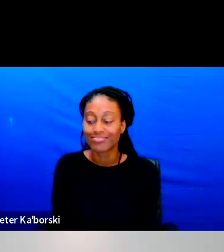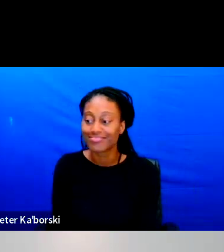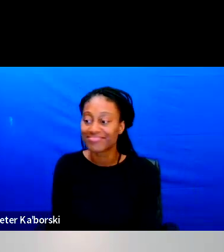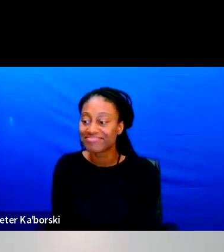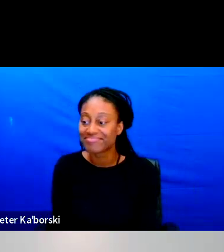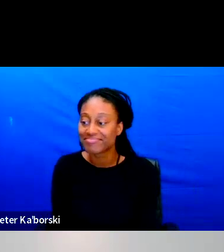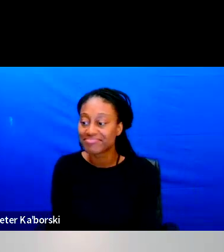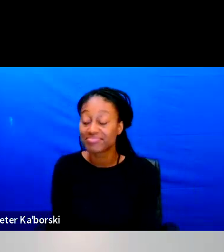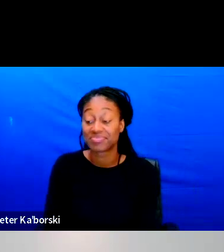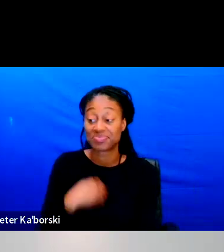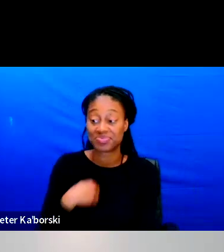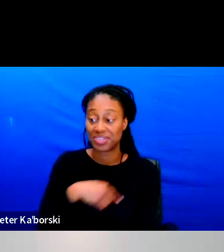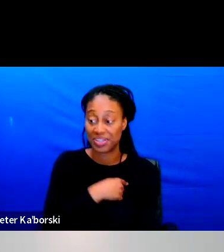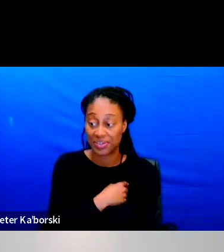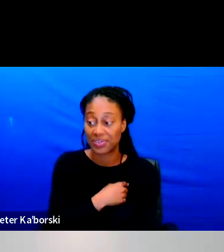Phillip Corona: we do. We do surveys.